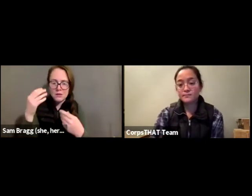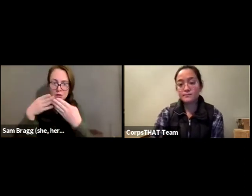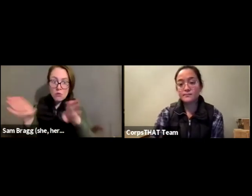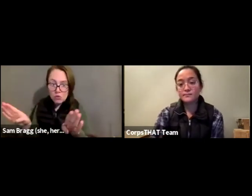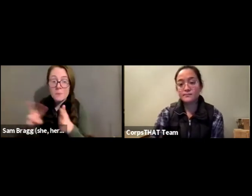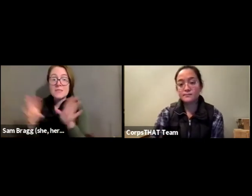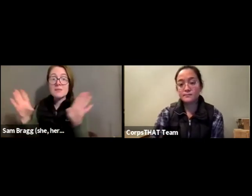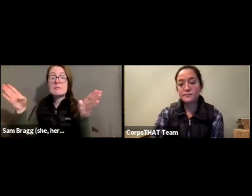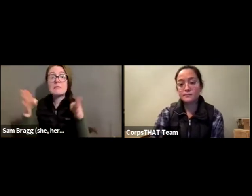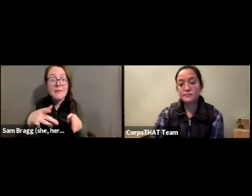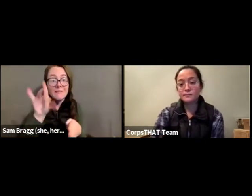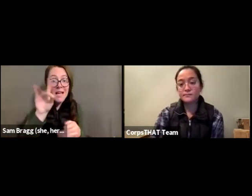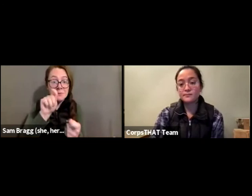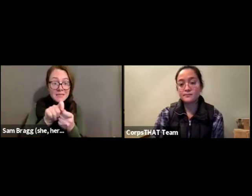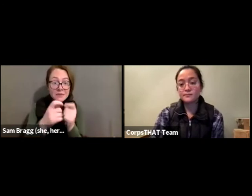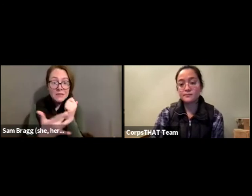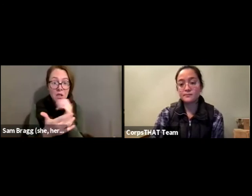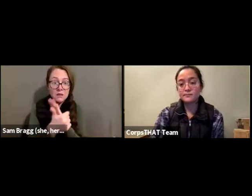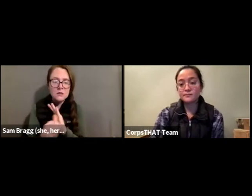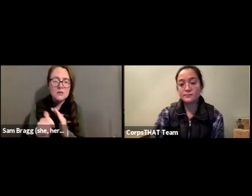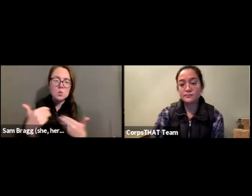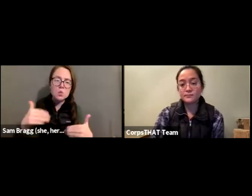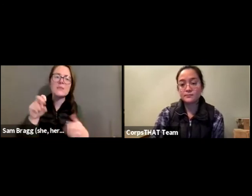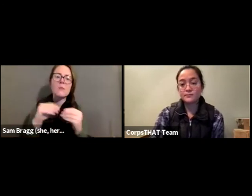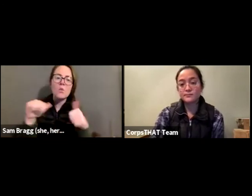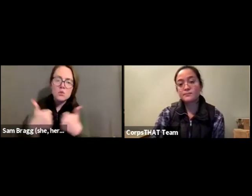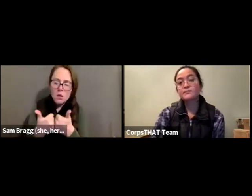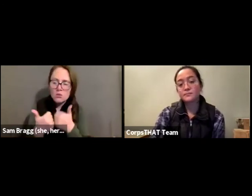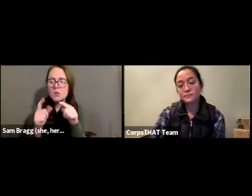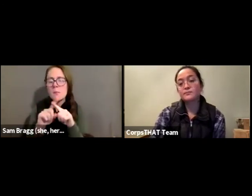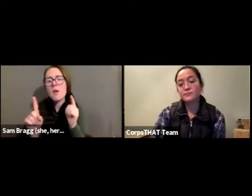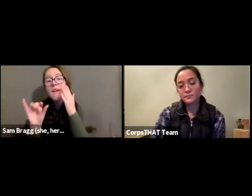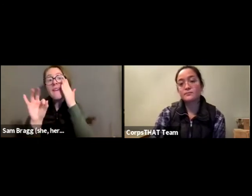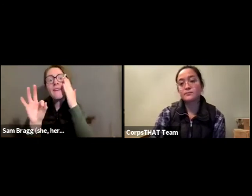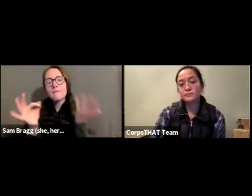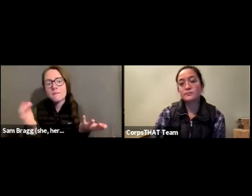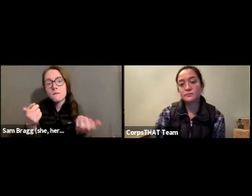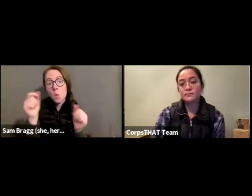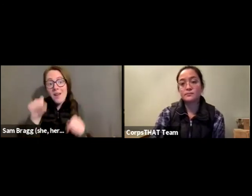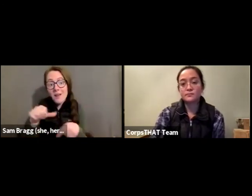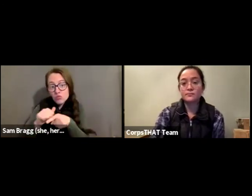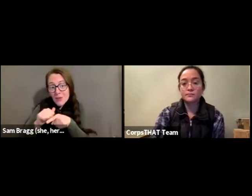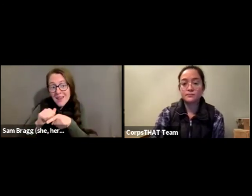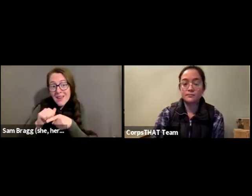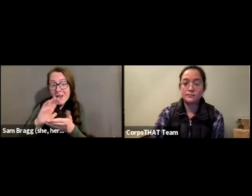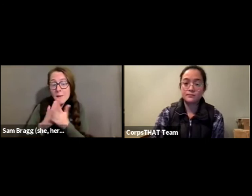required for outdoor interpreting so having those specific technical skills for the terrain is